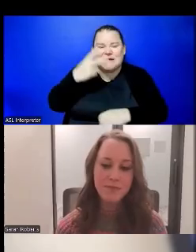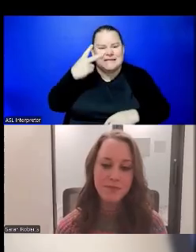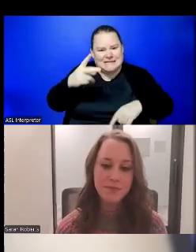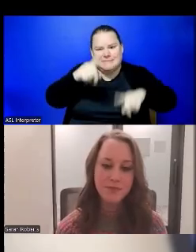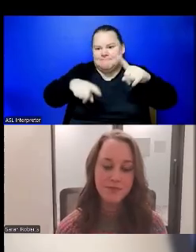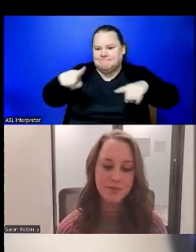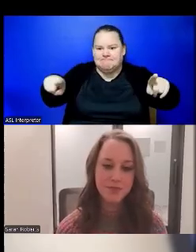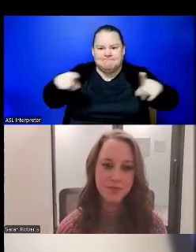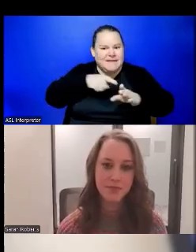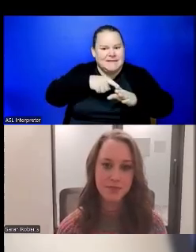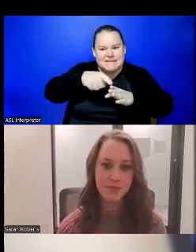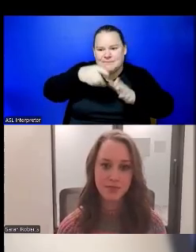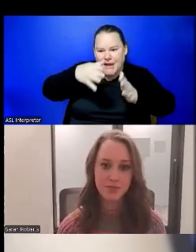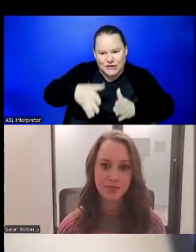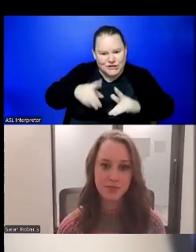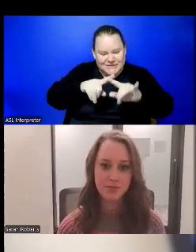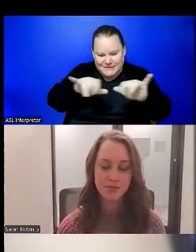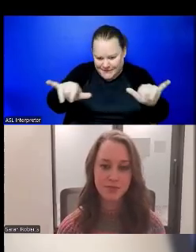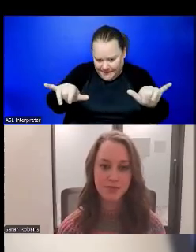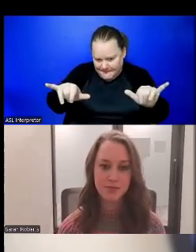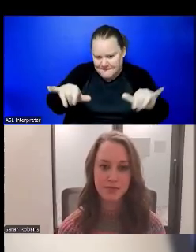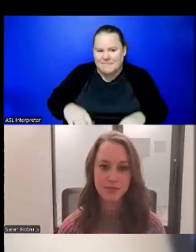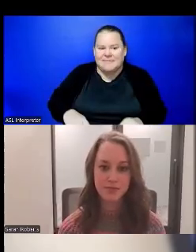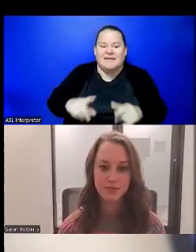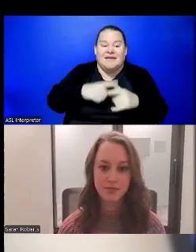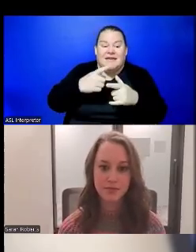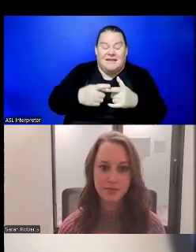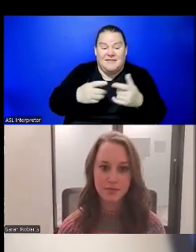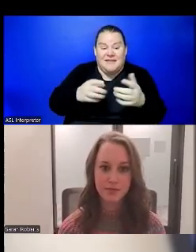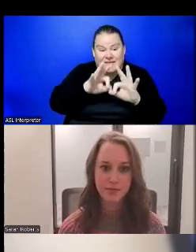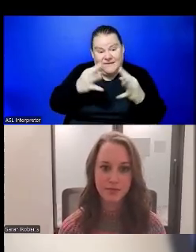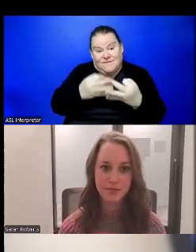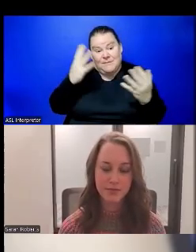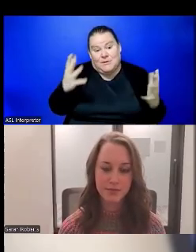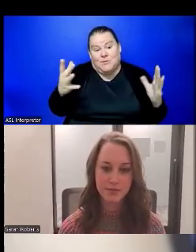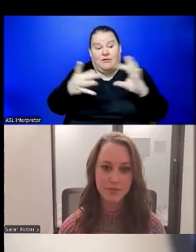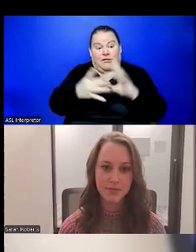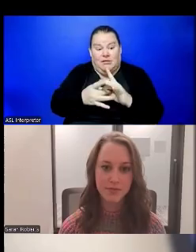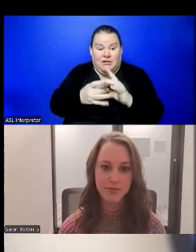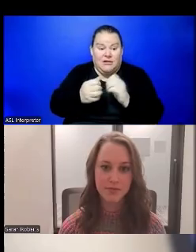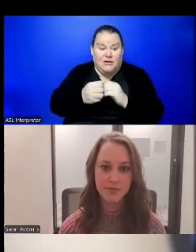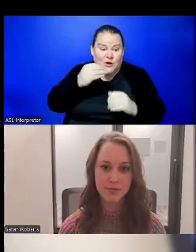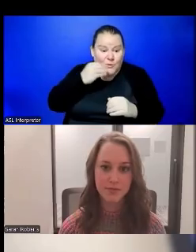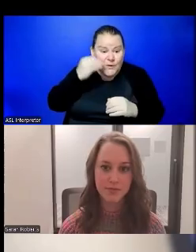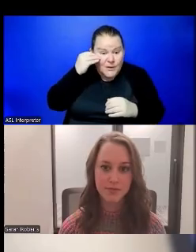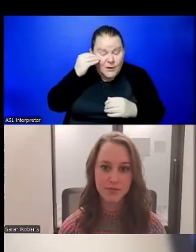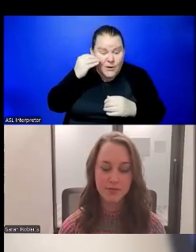the same time. And then we're going to get the family hooked up with the home health they can get the feeding therapy, the PT,